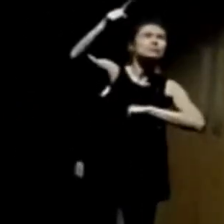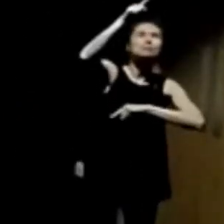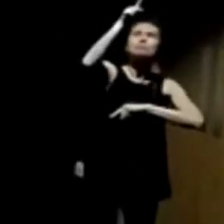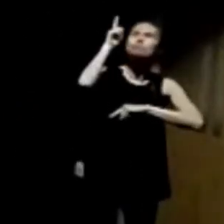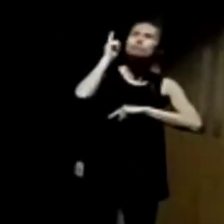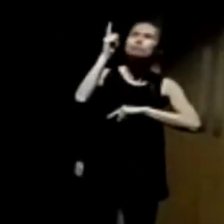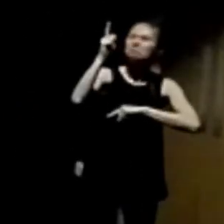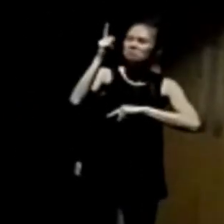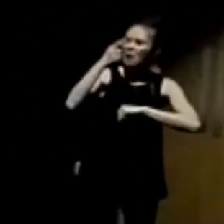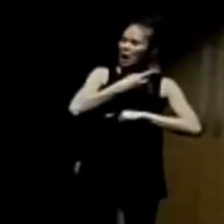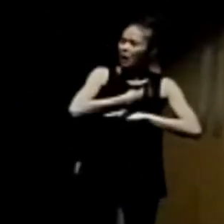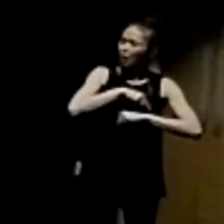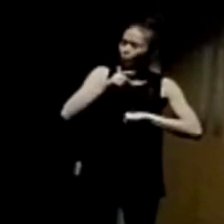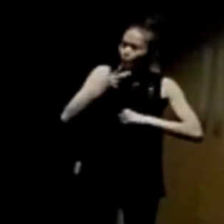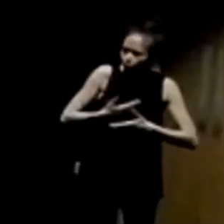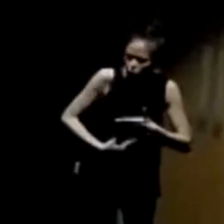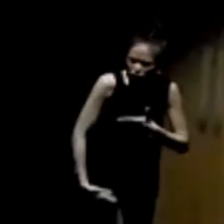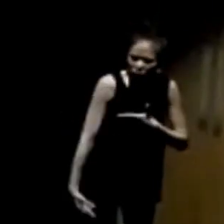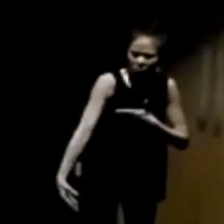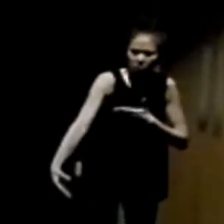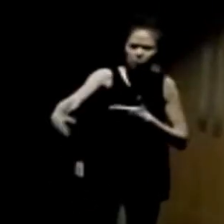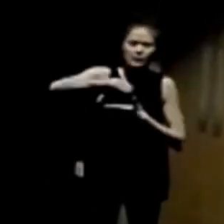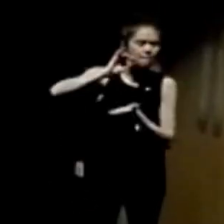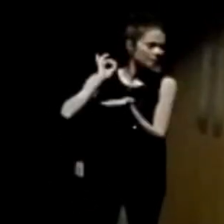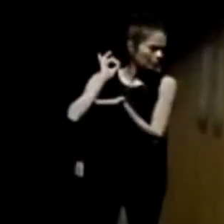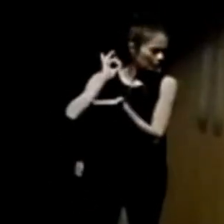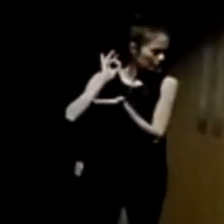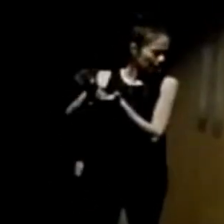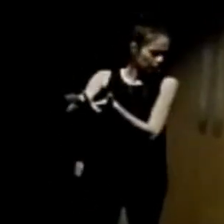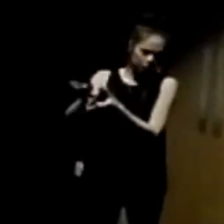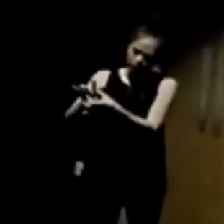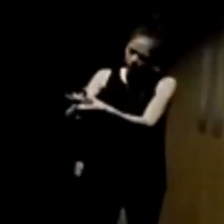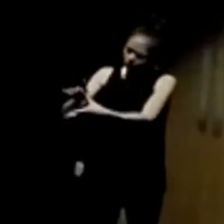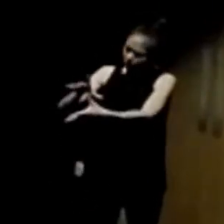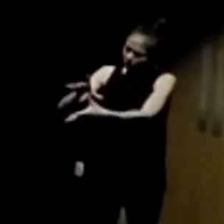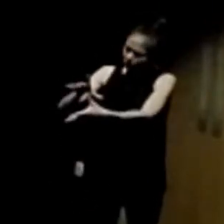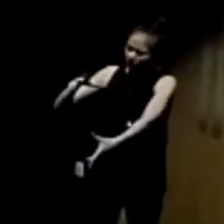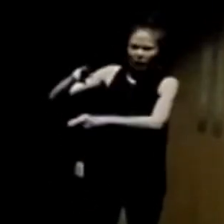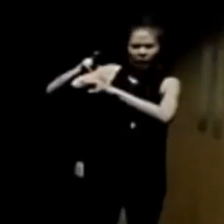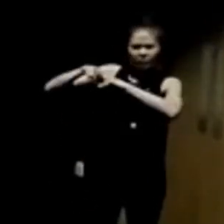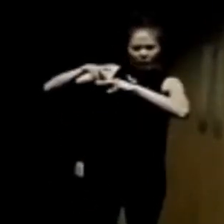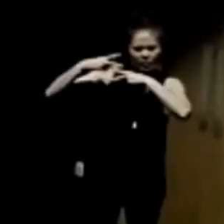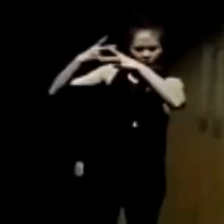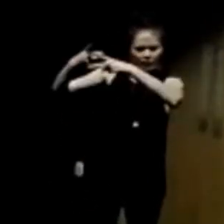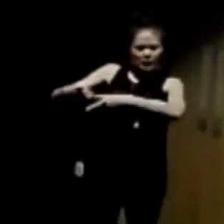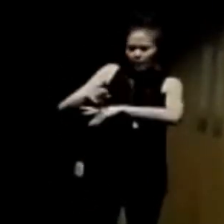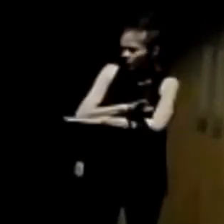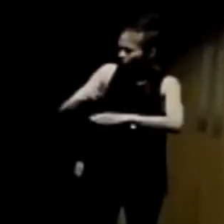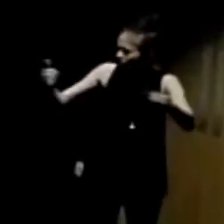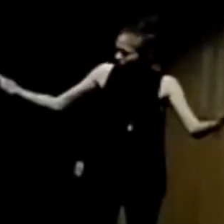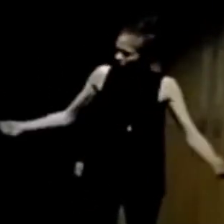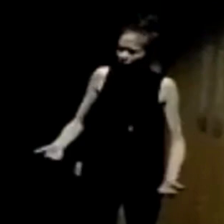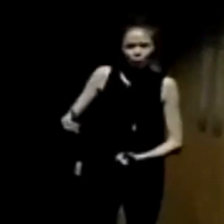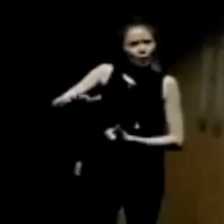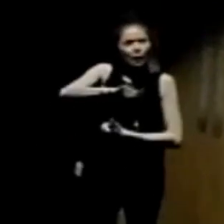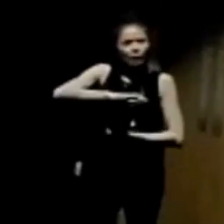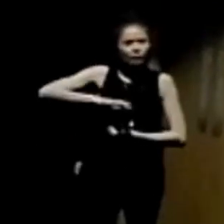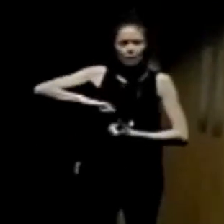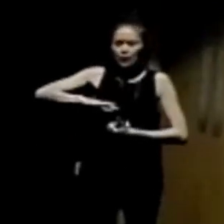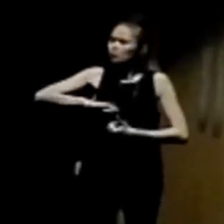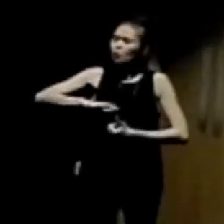Here I disclaim all my paternal care, propinquity and property of blood, and as a stranger to my heart and me.